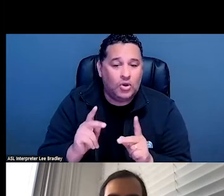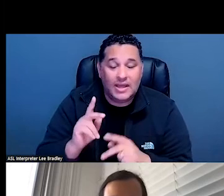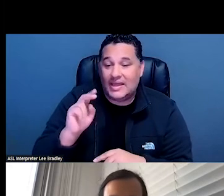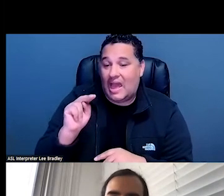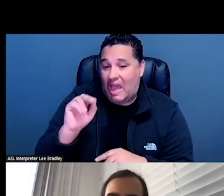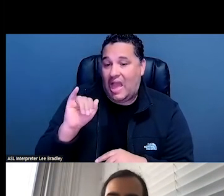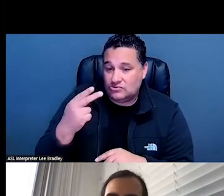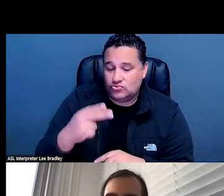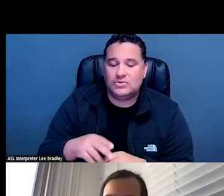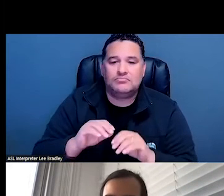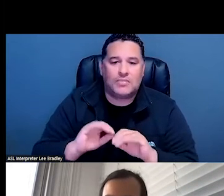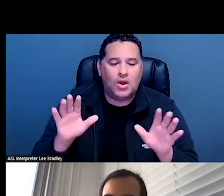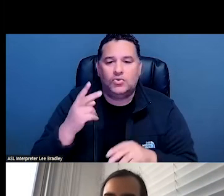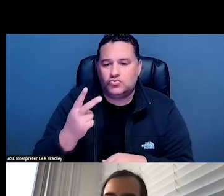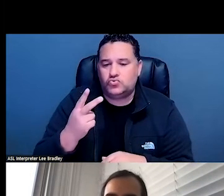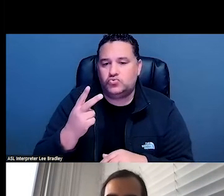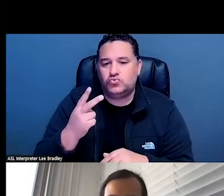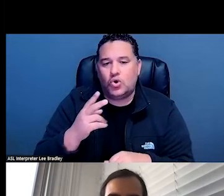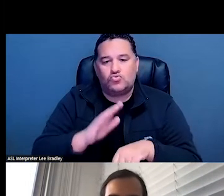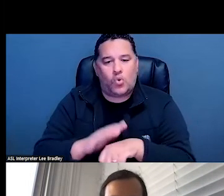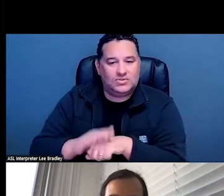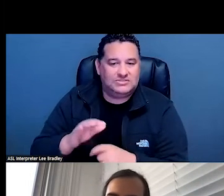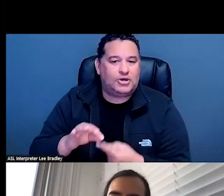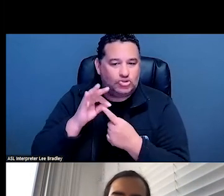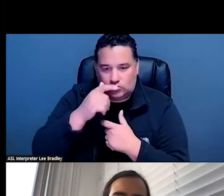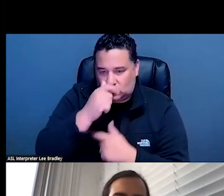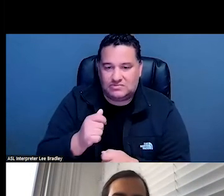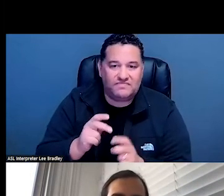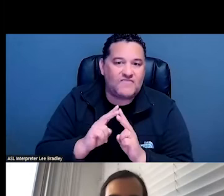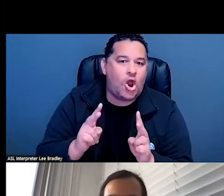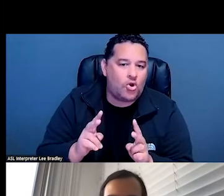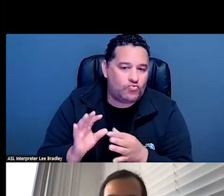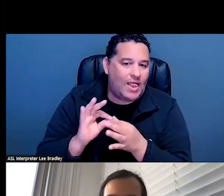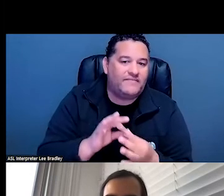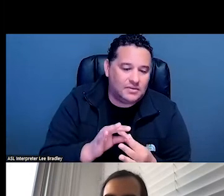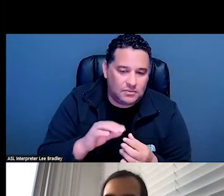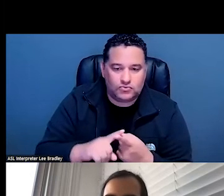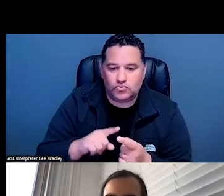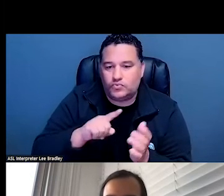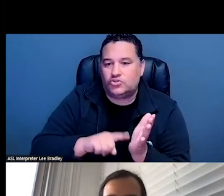, HIGH LIGHT A COUPLE RESEARCH FUNDING OPPORTUNITIES. SO , NIMH PUT OUT, TWO KNOW TYES OF SPECIAL